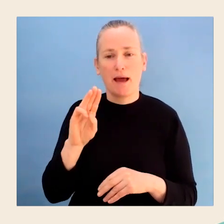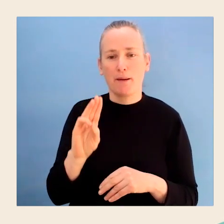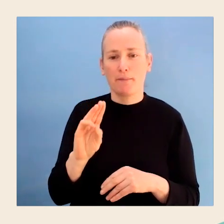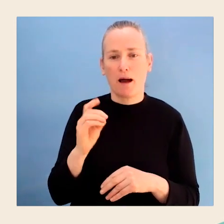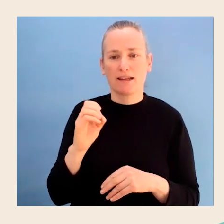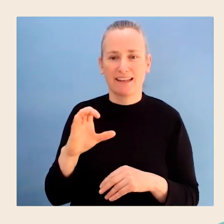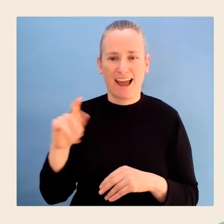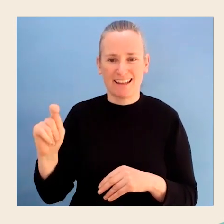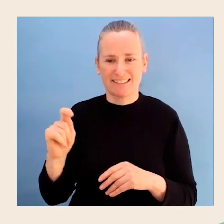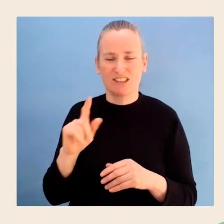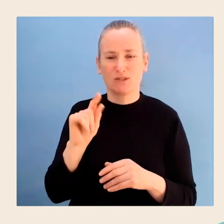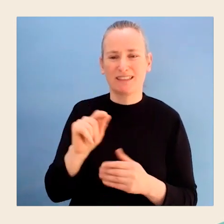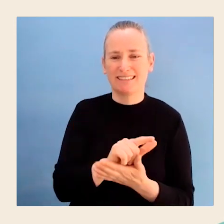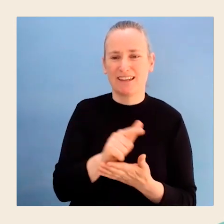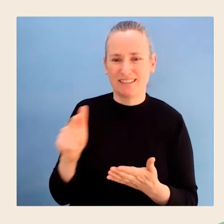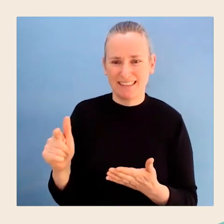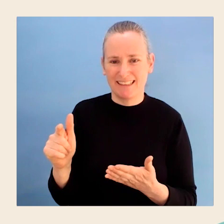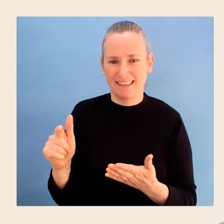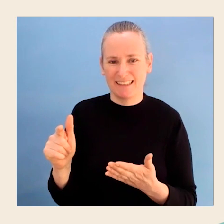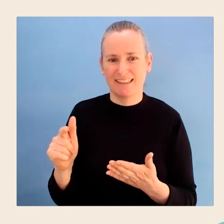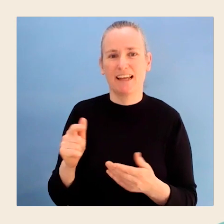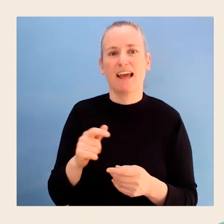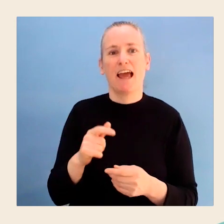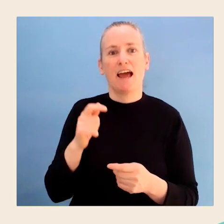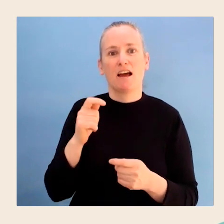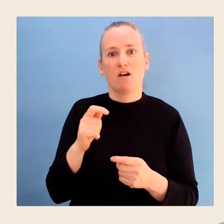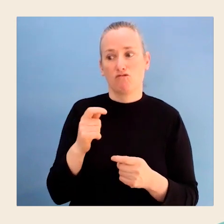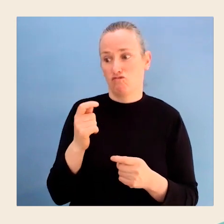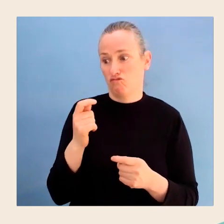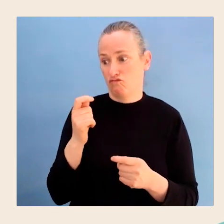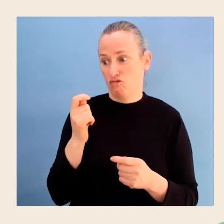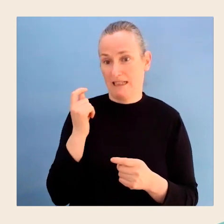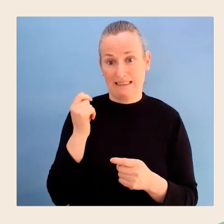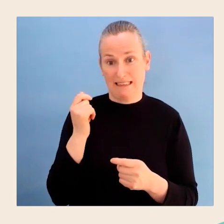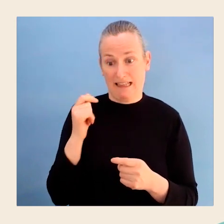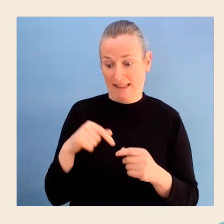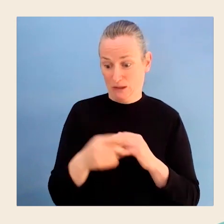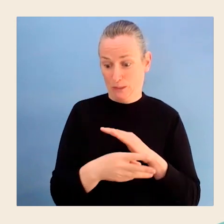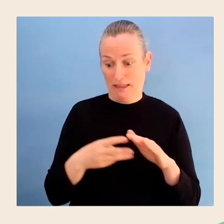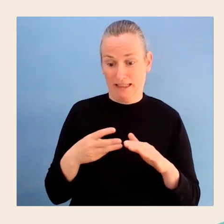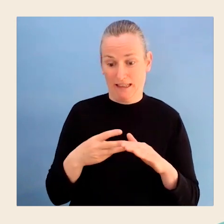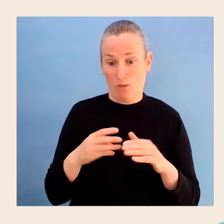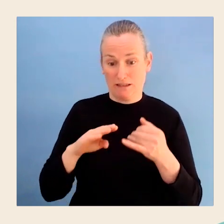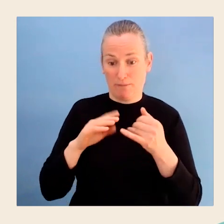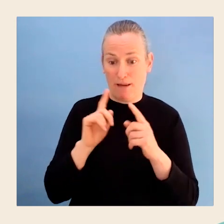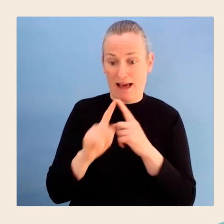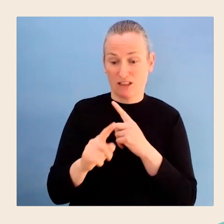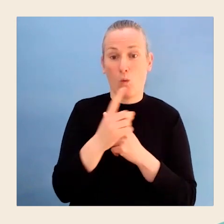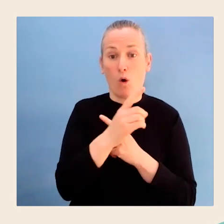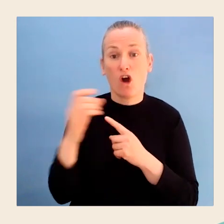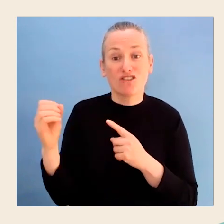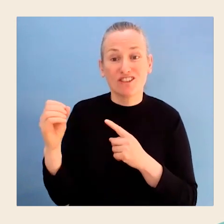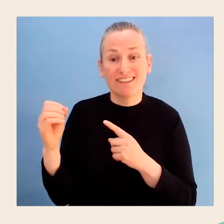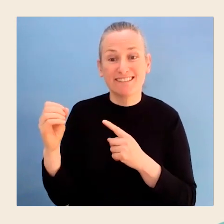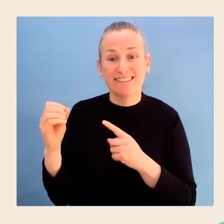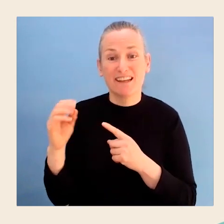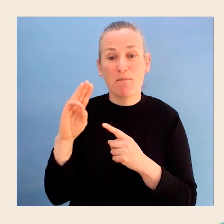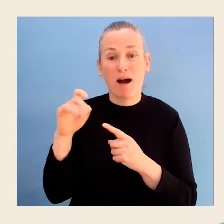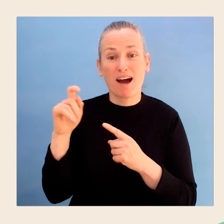and I just did my 100th episode just this week. So that's a thing.